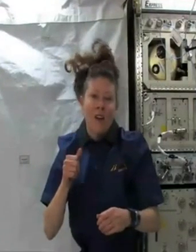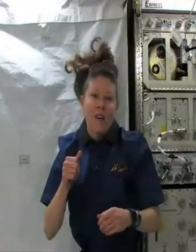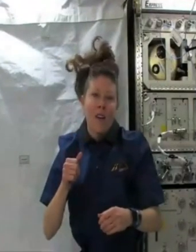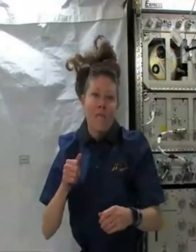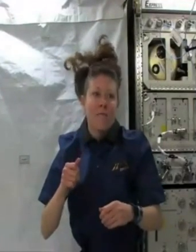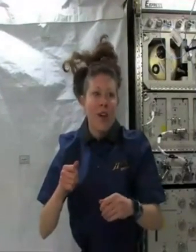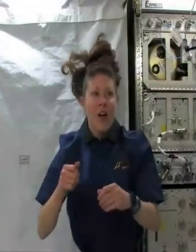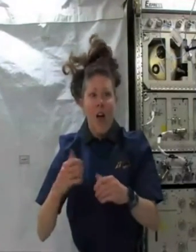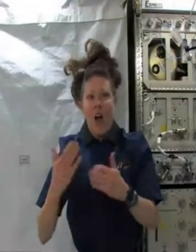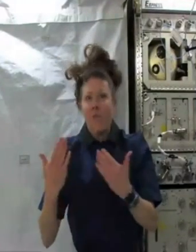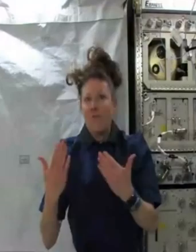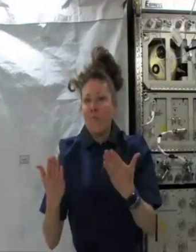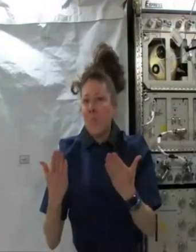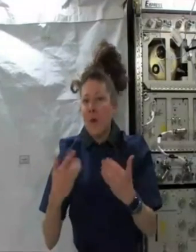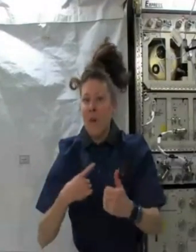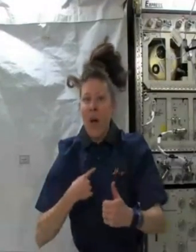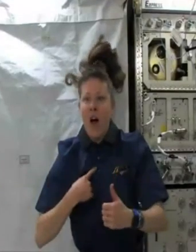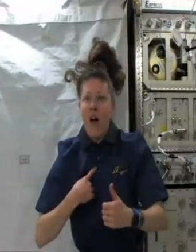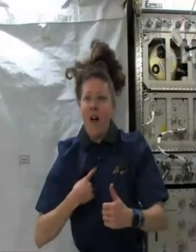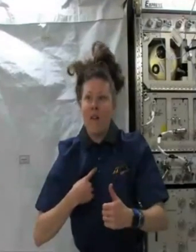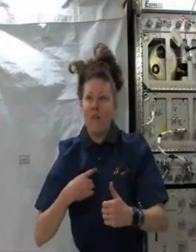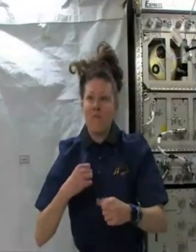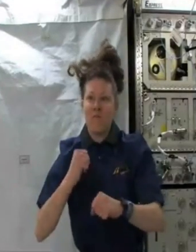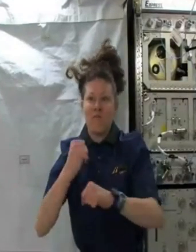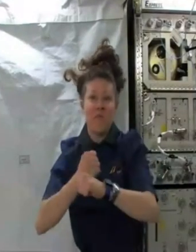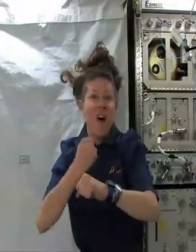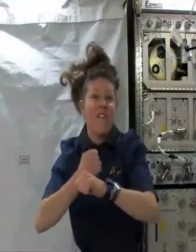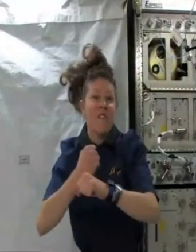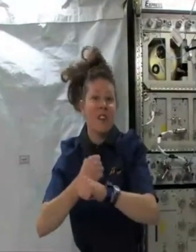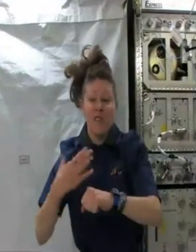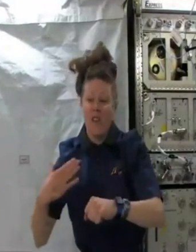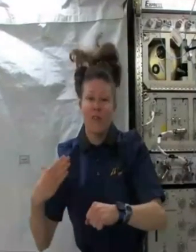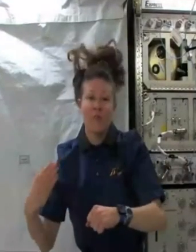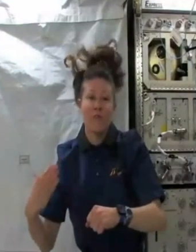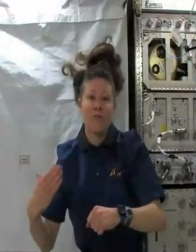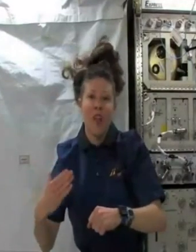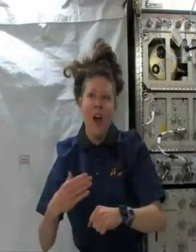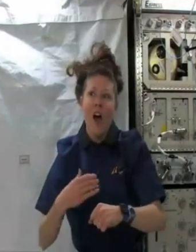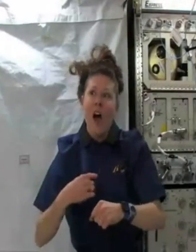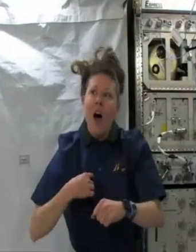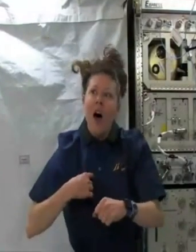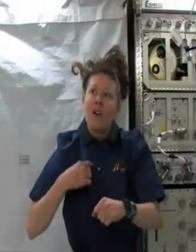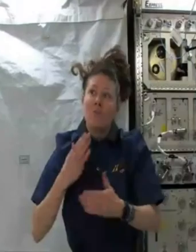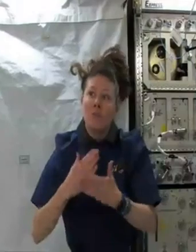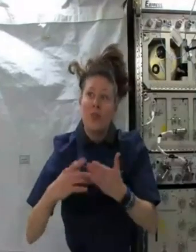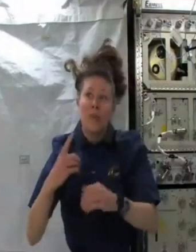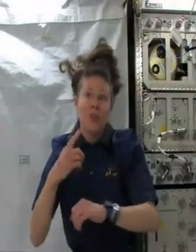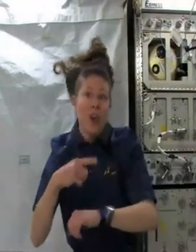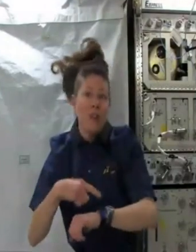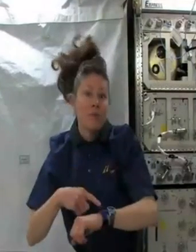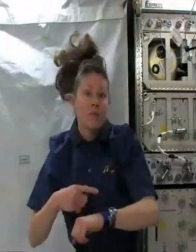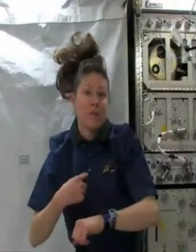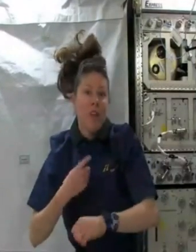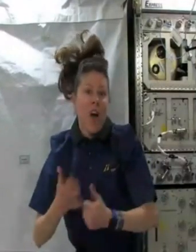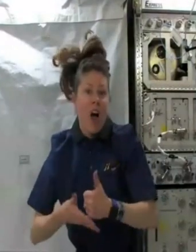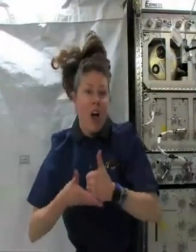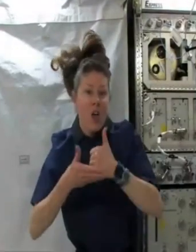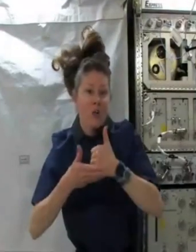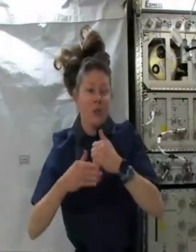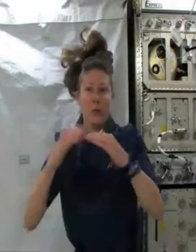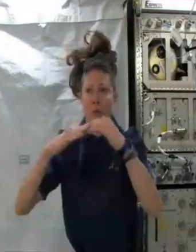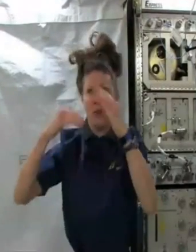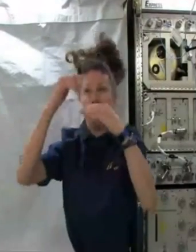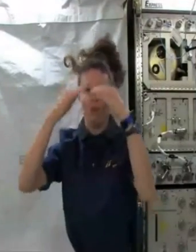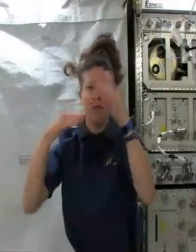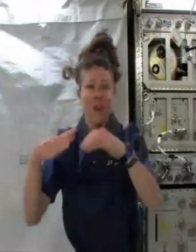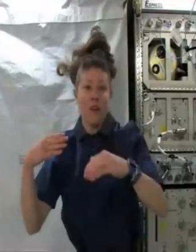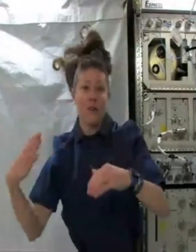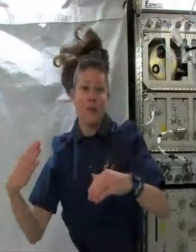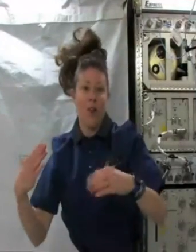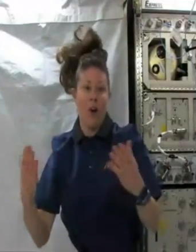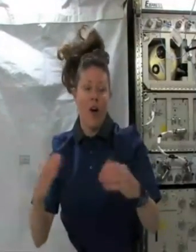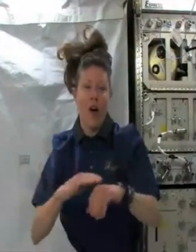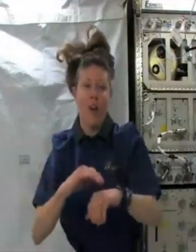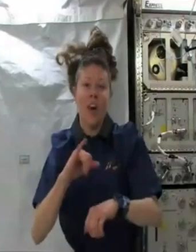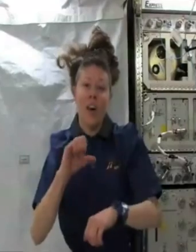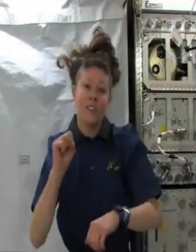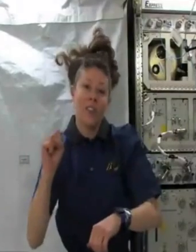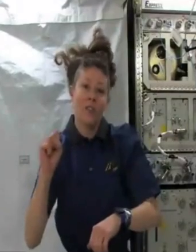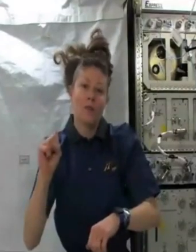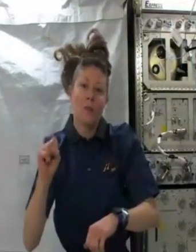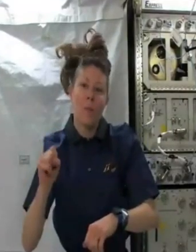Well everyday, maybe I work to help build things on the ISS. Some days I help to {maintain} the ISS,